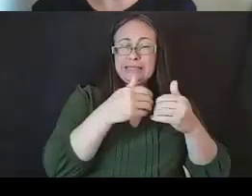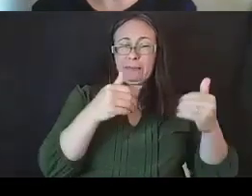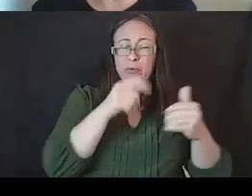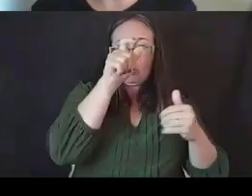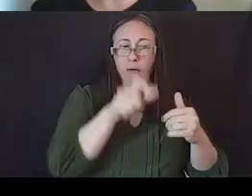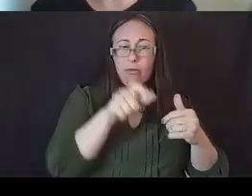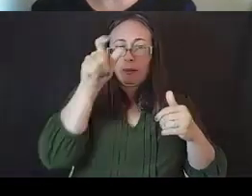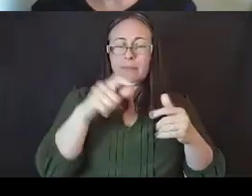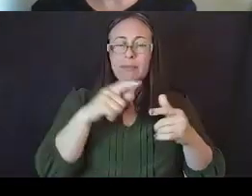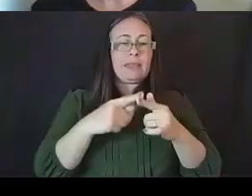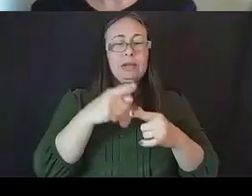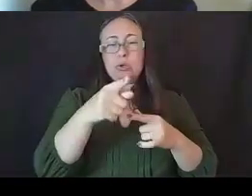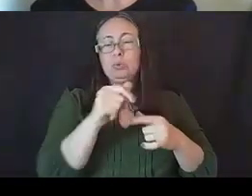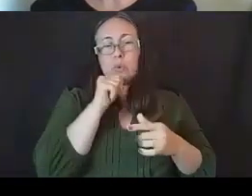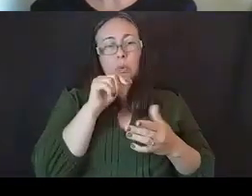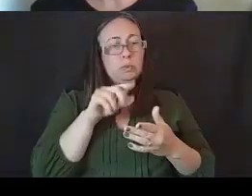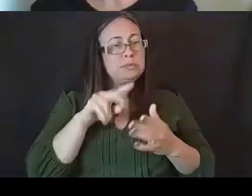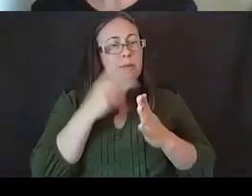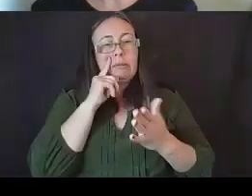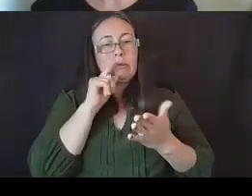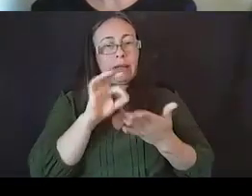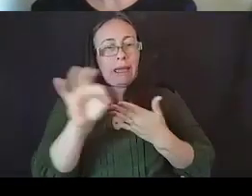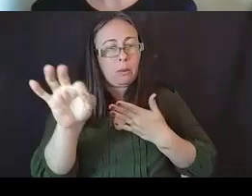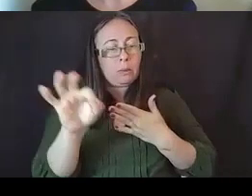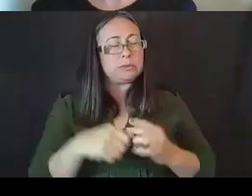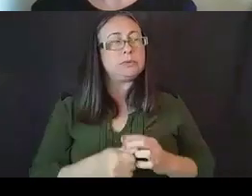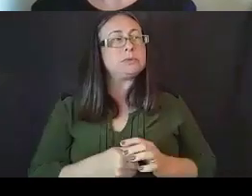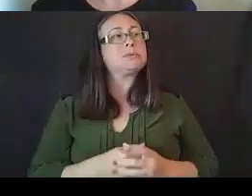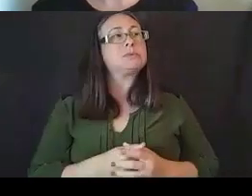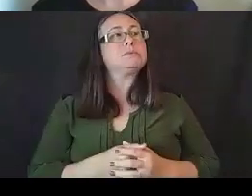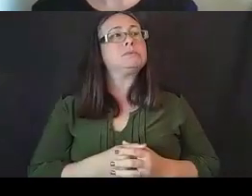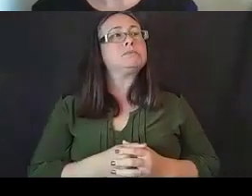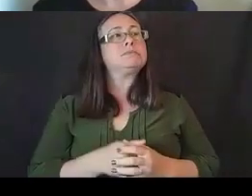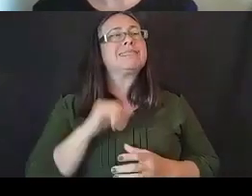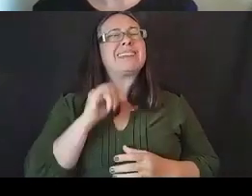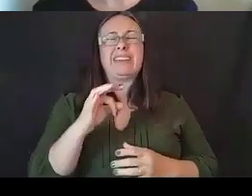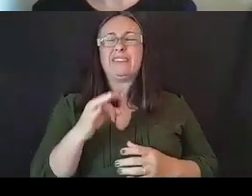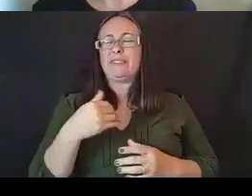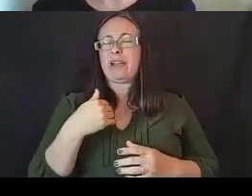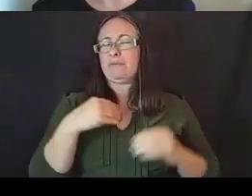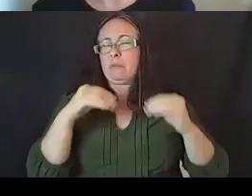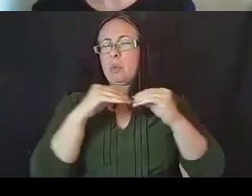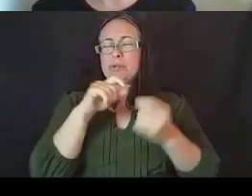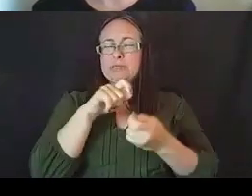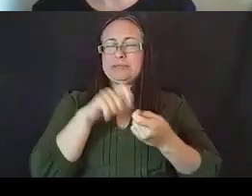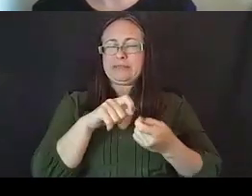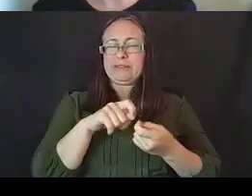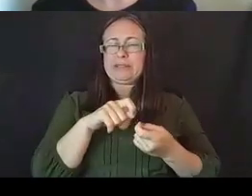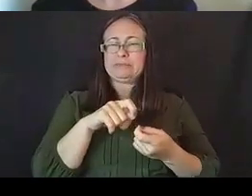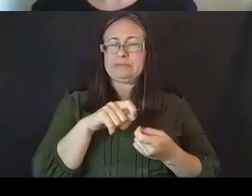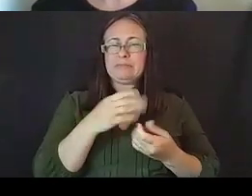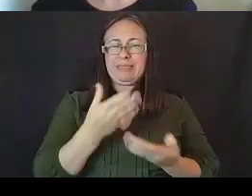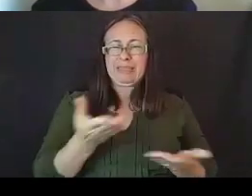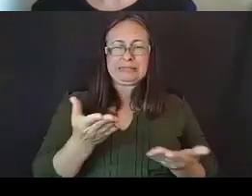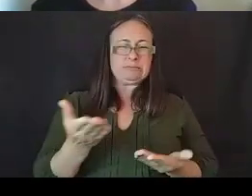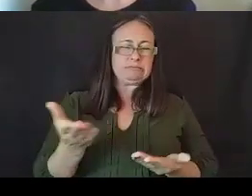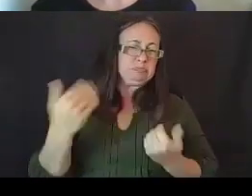you're not going to double count. But if you have more specific details please do e-mail us, we're happy to look at specific situations